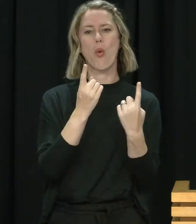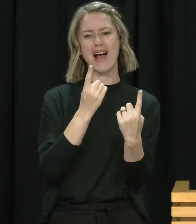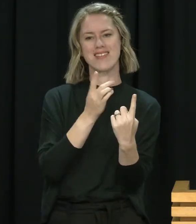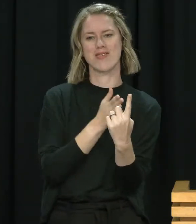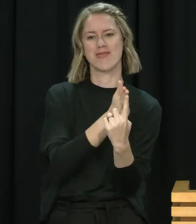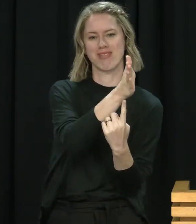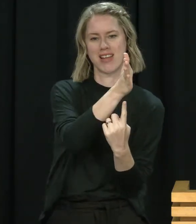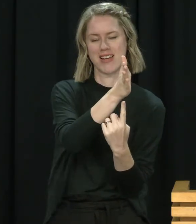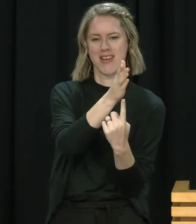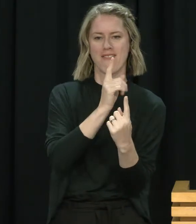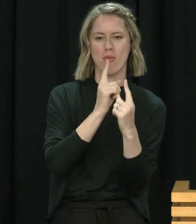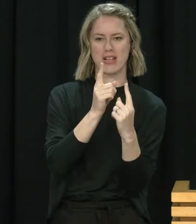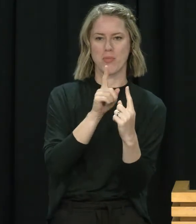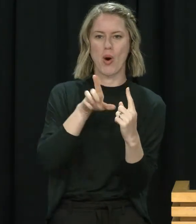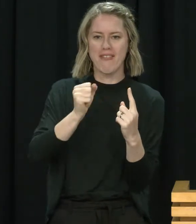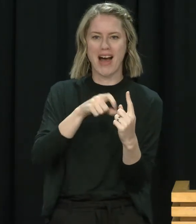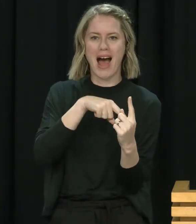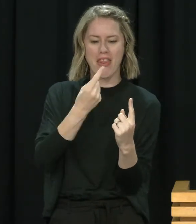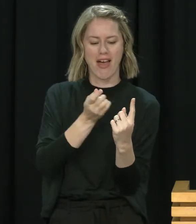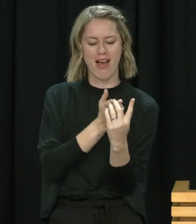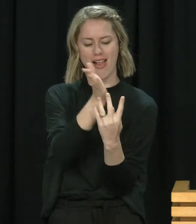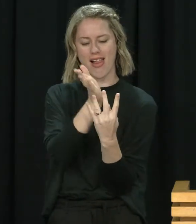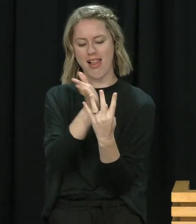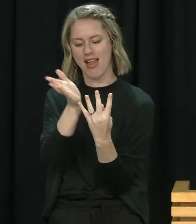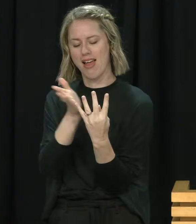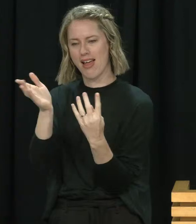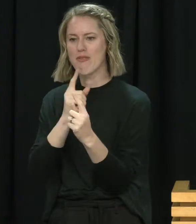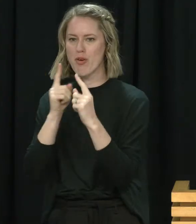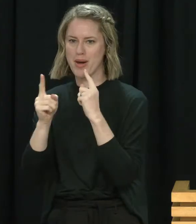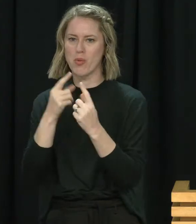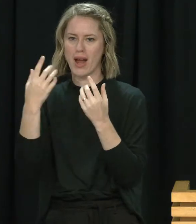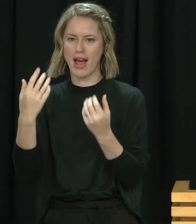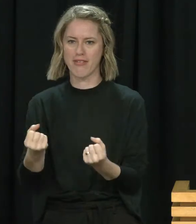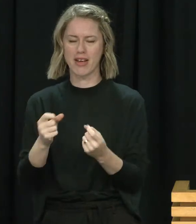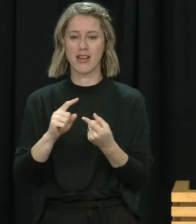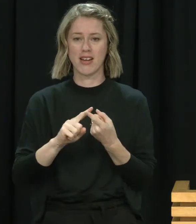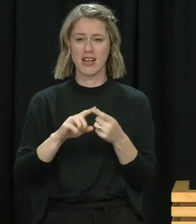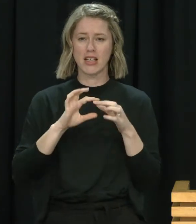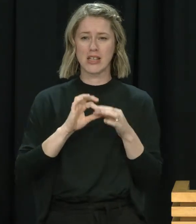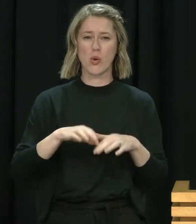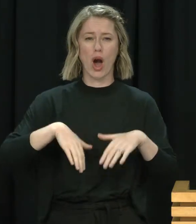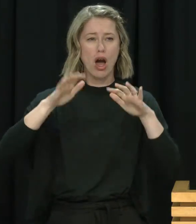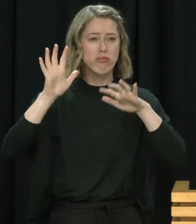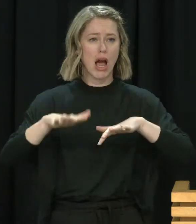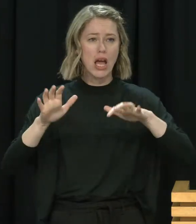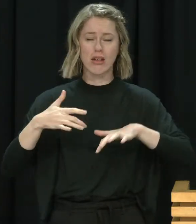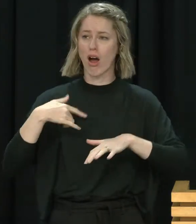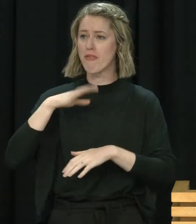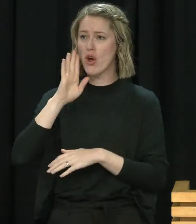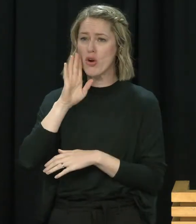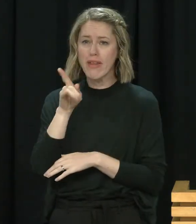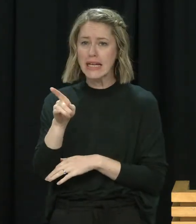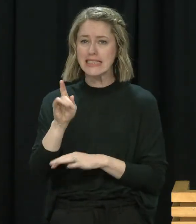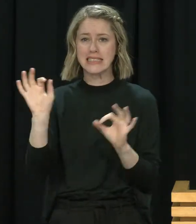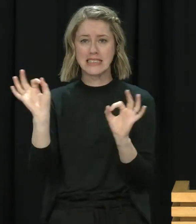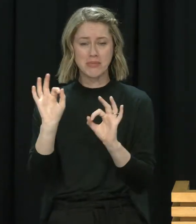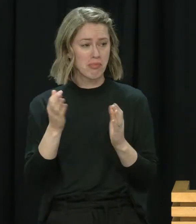the rain. Waste water test something certainly not a fail-safe. It is just one piece of information that we